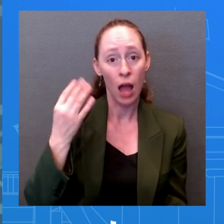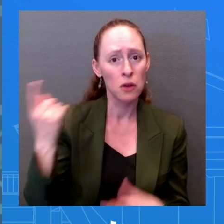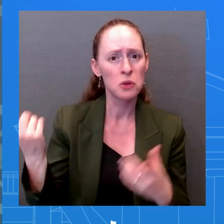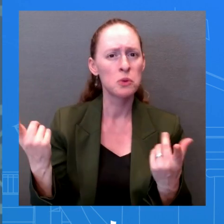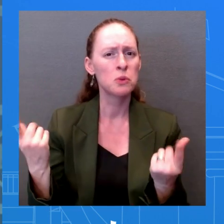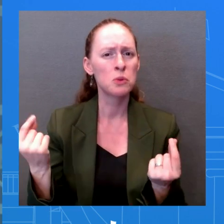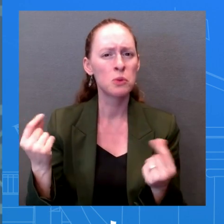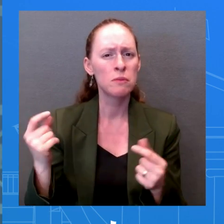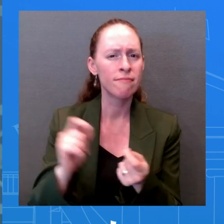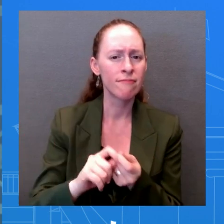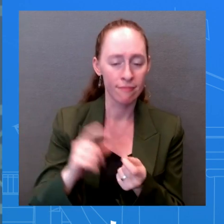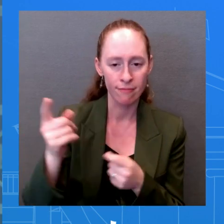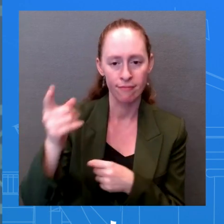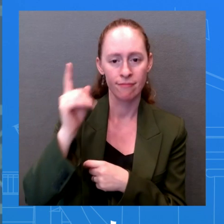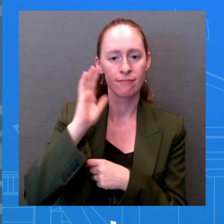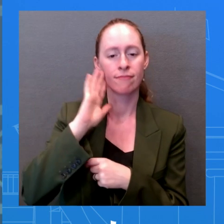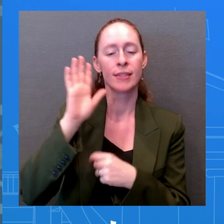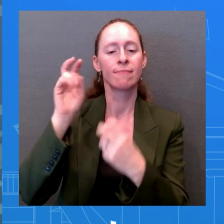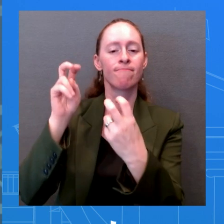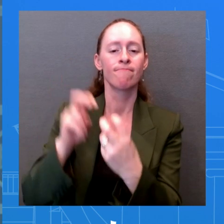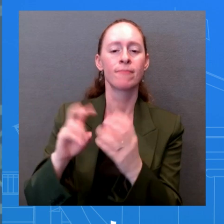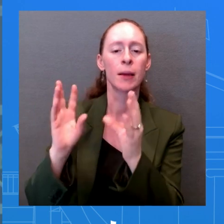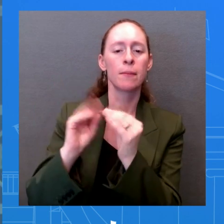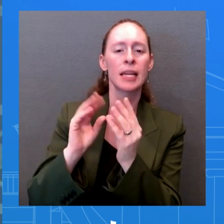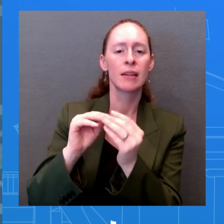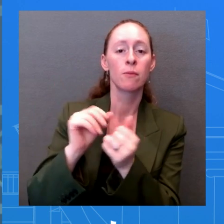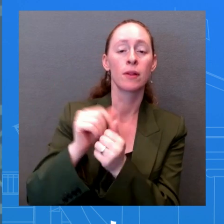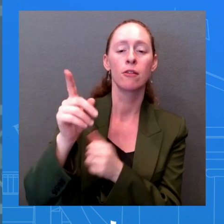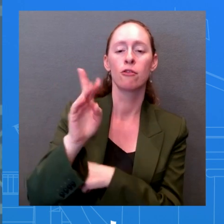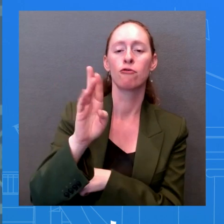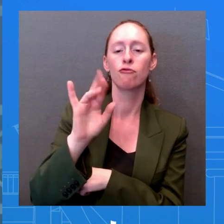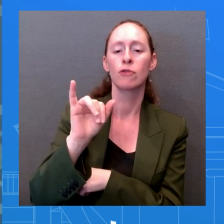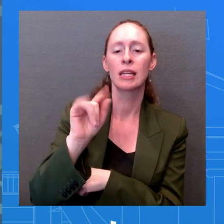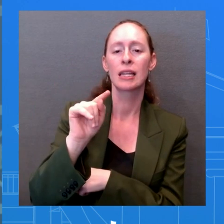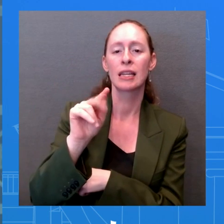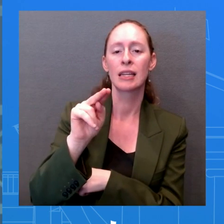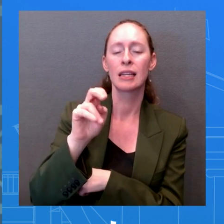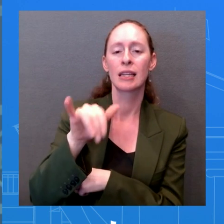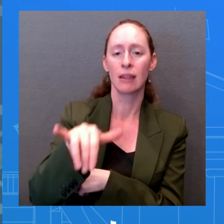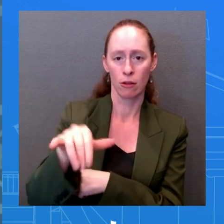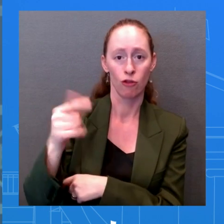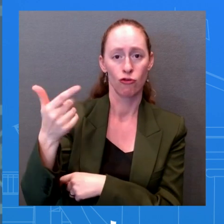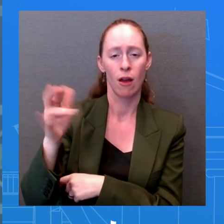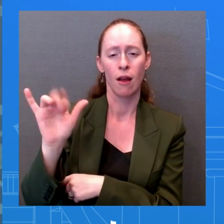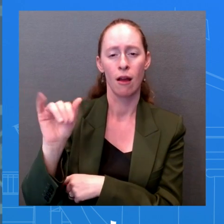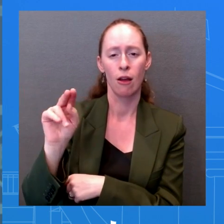Cherelle Griner, and Paul Whelan's sister, Elizabeth Whelan, to discuss his continuing commitment